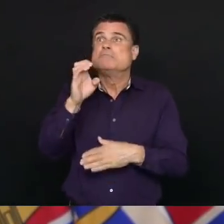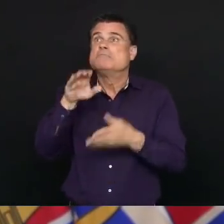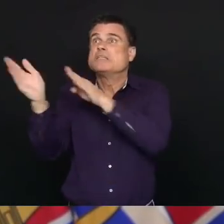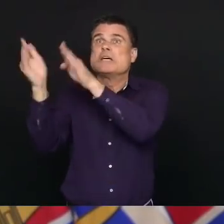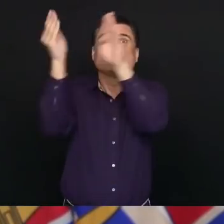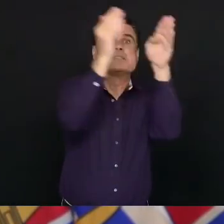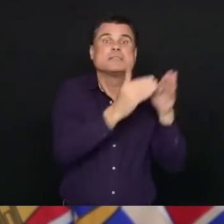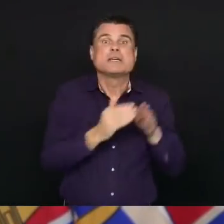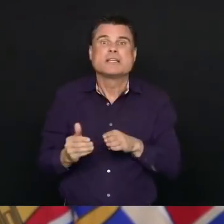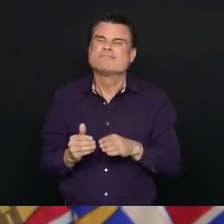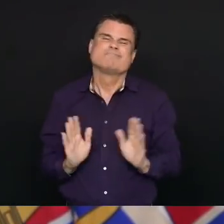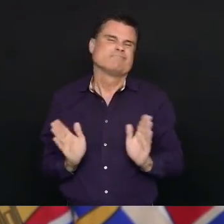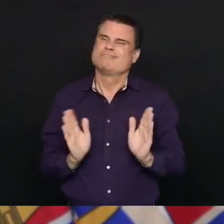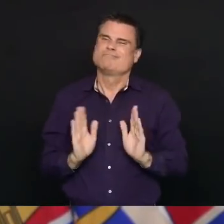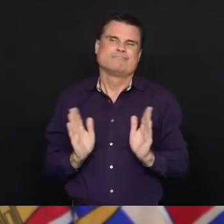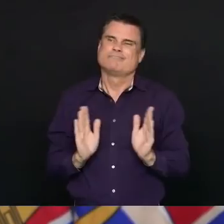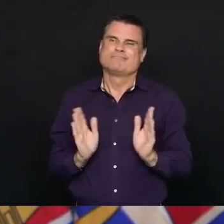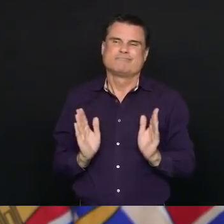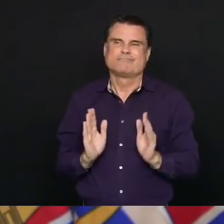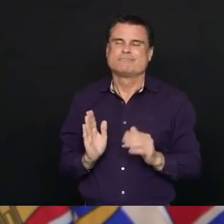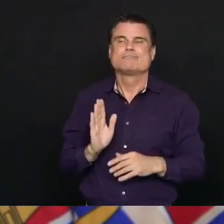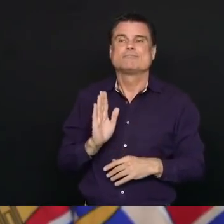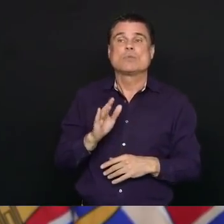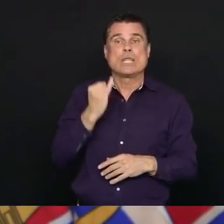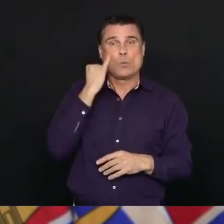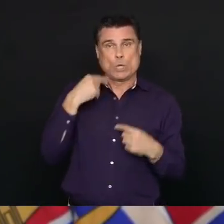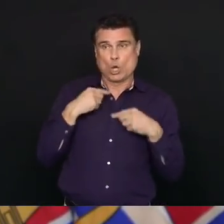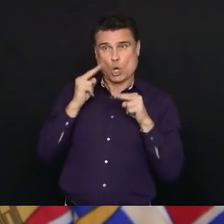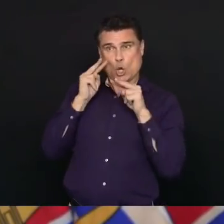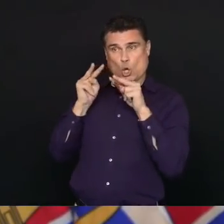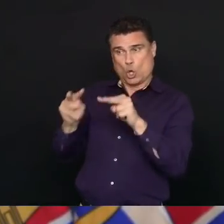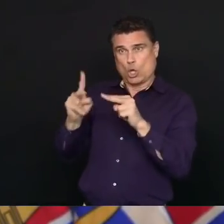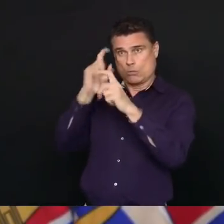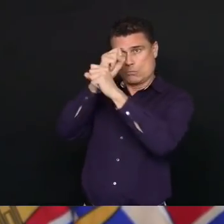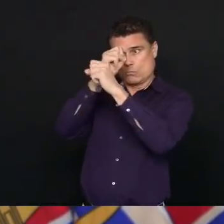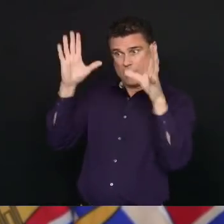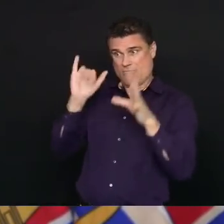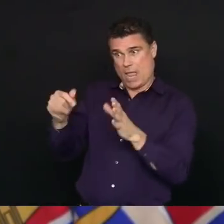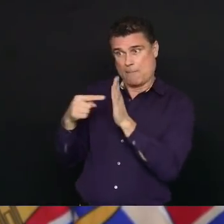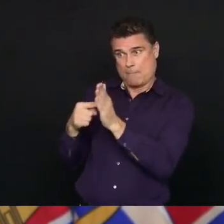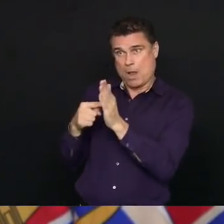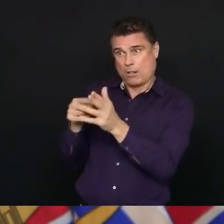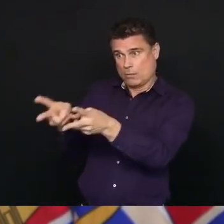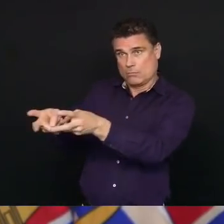I just do not understand. I do not believe that projections or estimations based on models are particularly helpful.